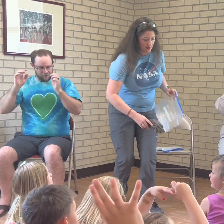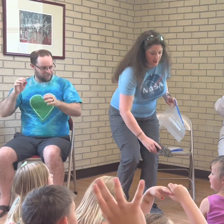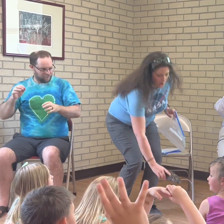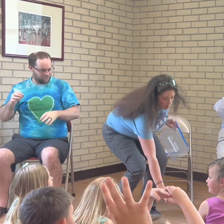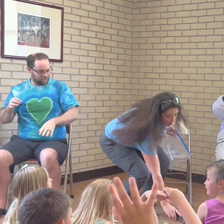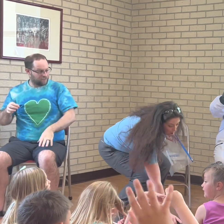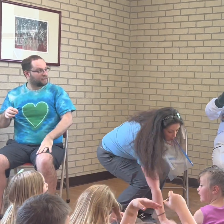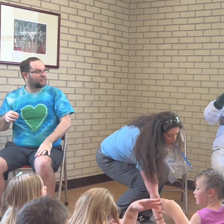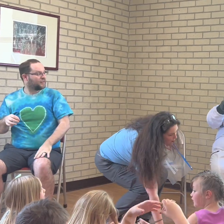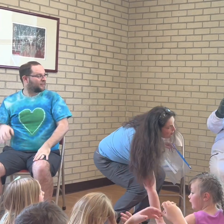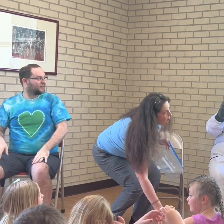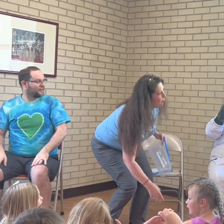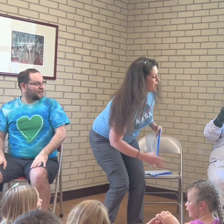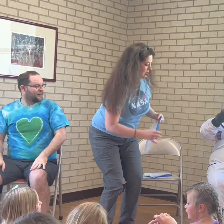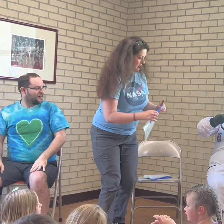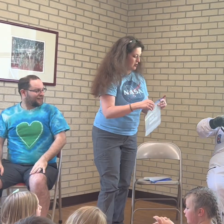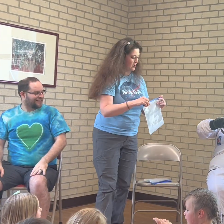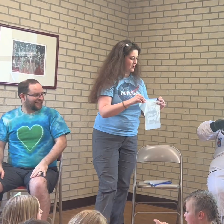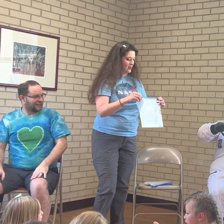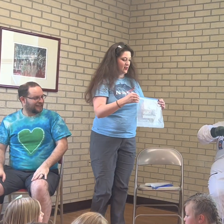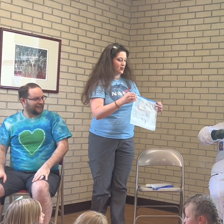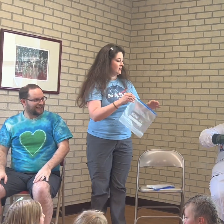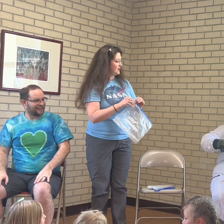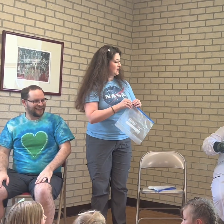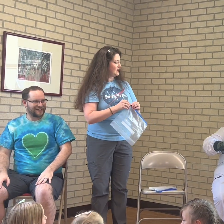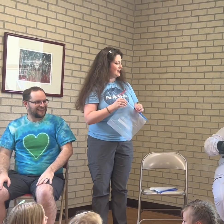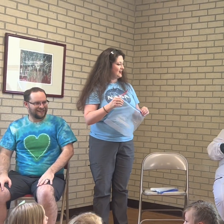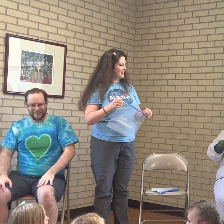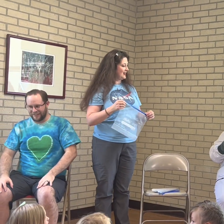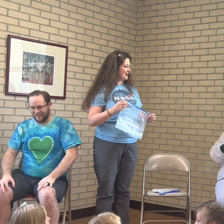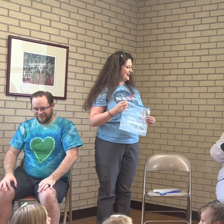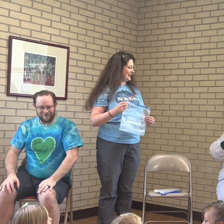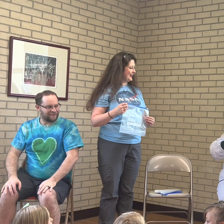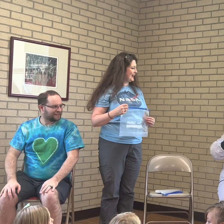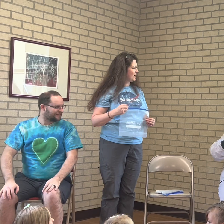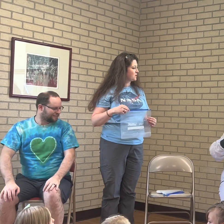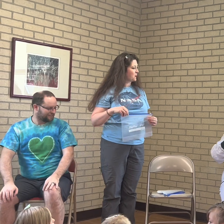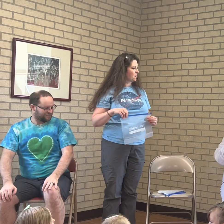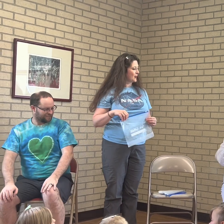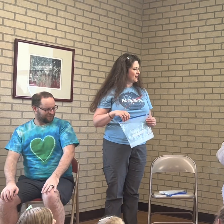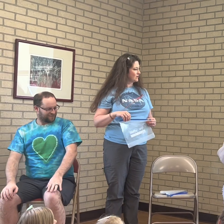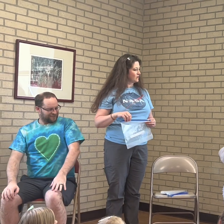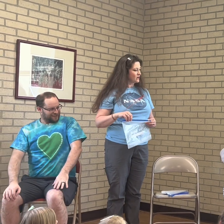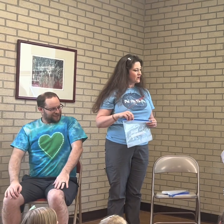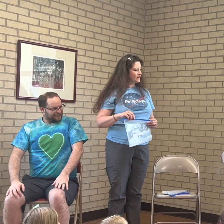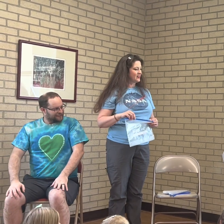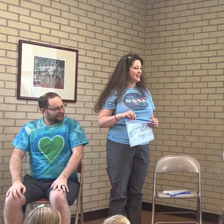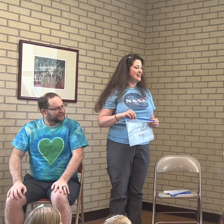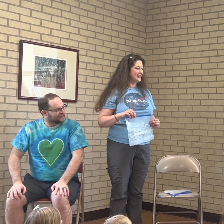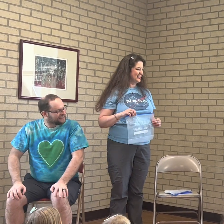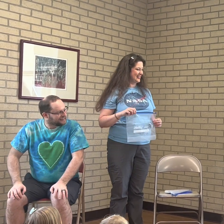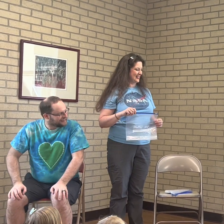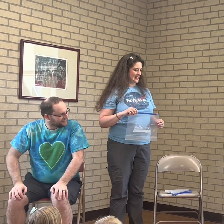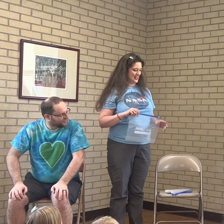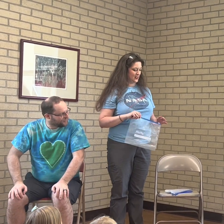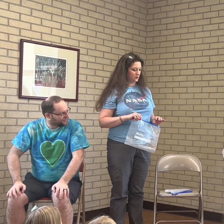would be wonderful. Miss Cali: So, okay. Mr. Dixon: I am struggling! See, I can't even put on gloves!